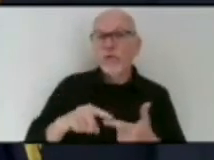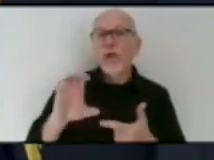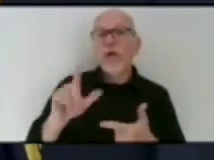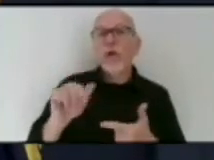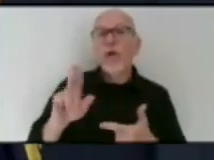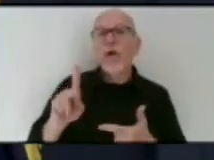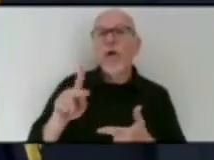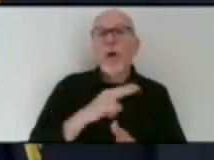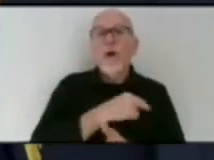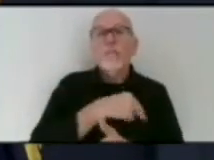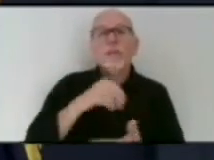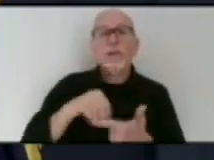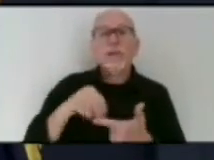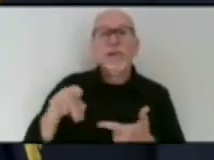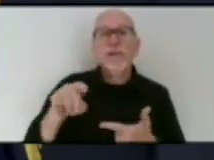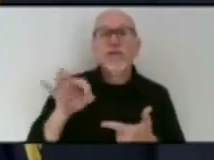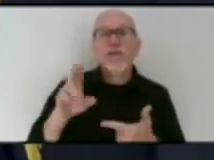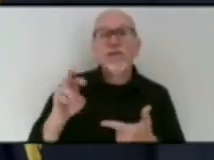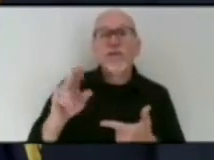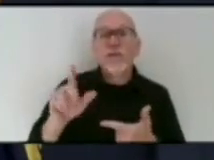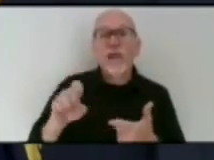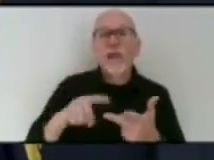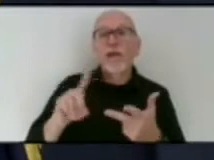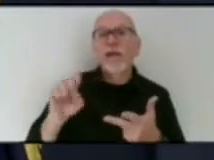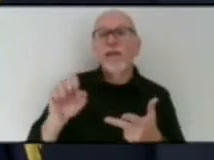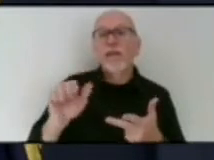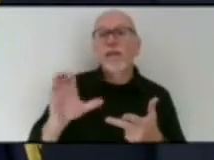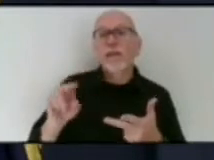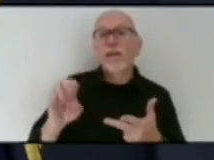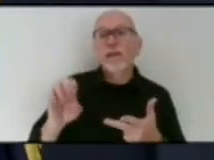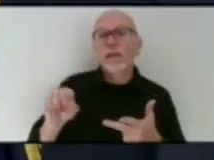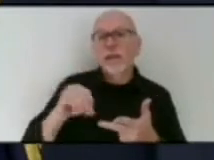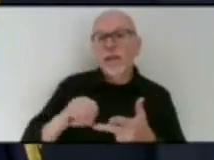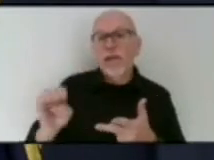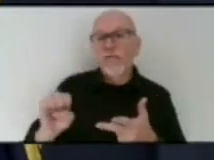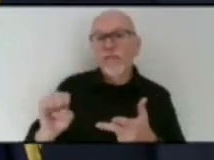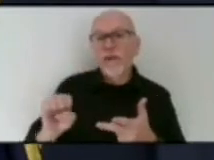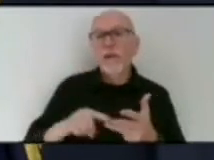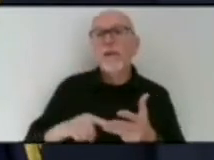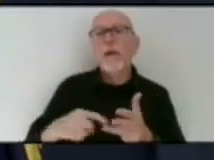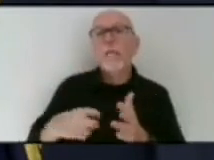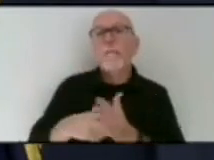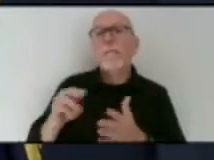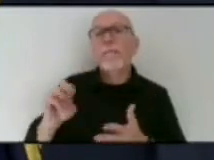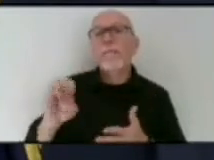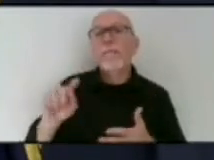Deaconess Hospital in Evansville. Are you Methodists in Indianapolis and Parkview Health in Fort Wayne.